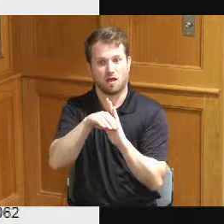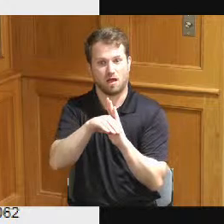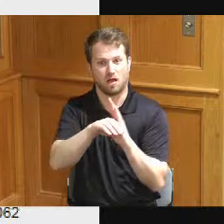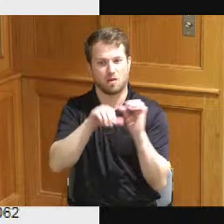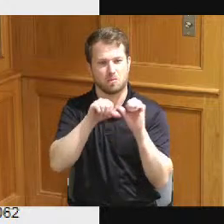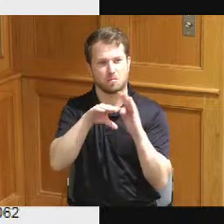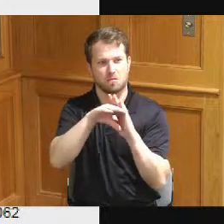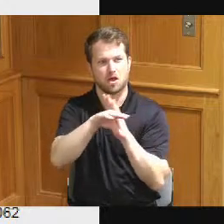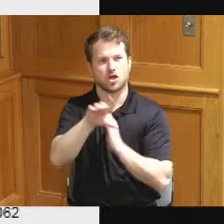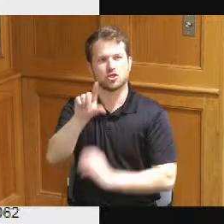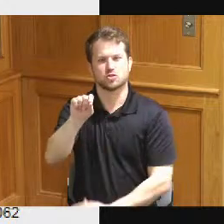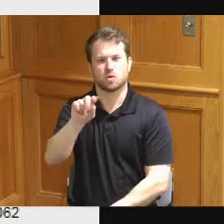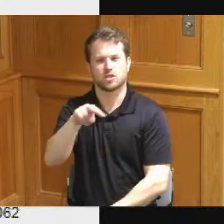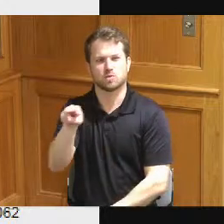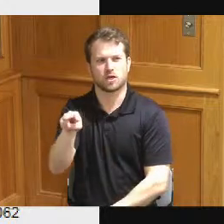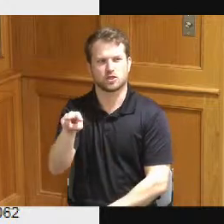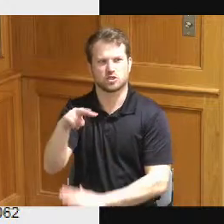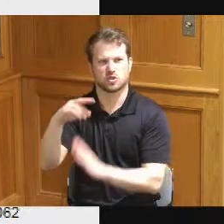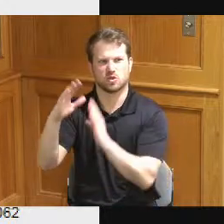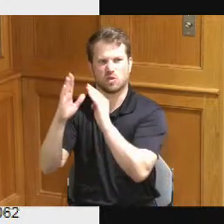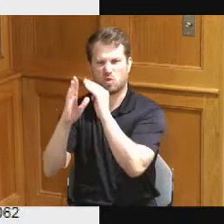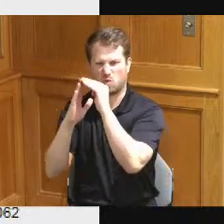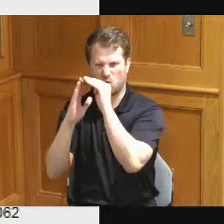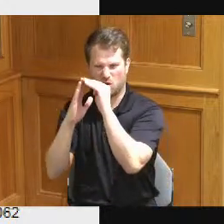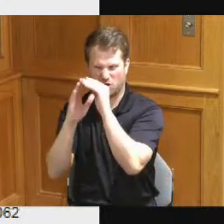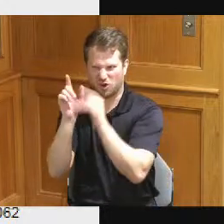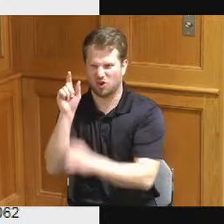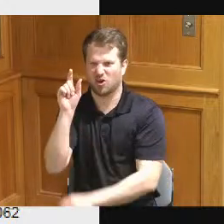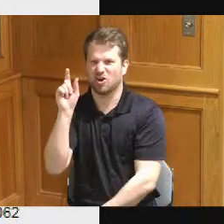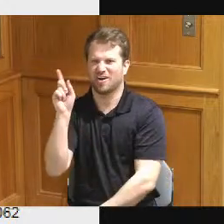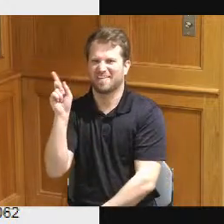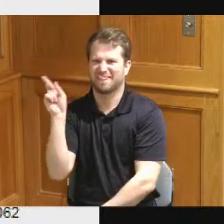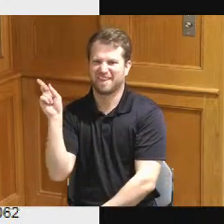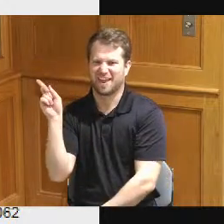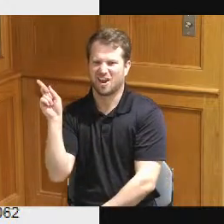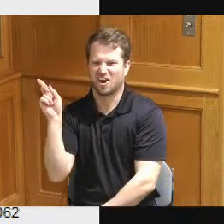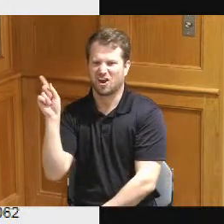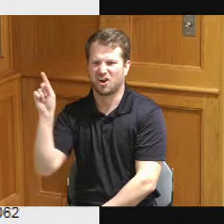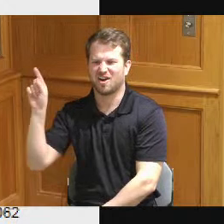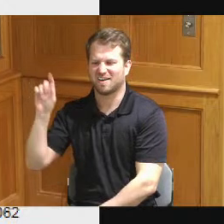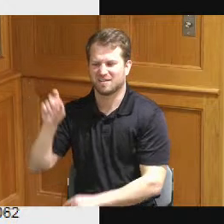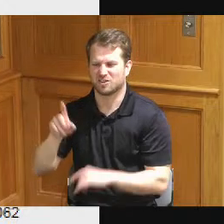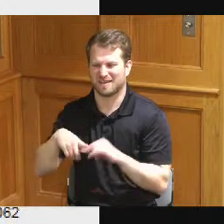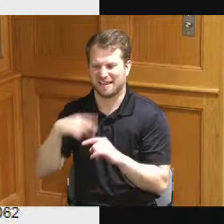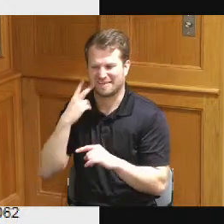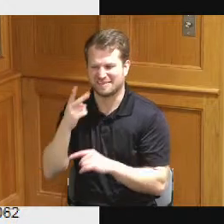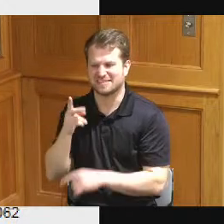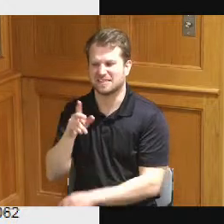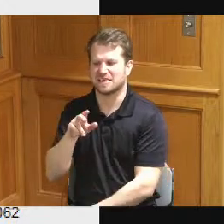up there in the corner I didn't have time to add it to my graphic so 6038 people in 2022